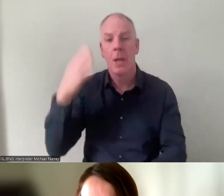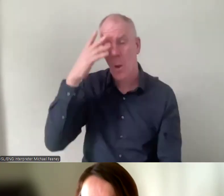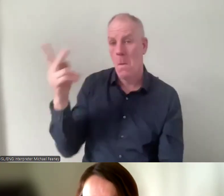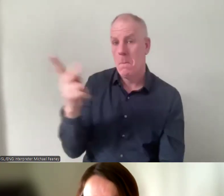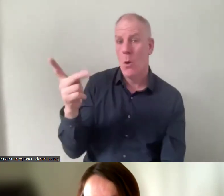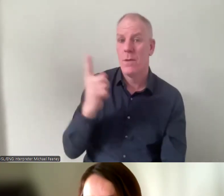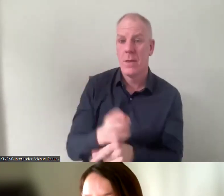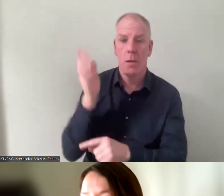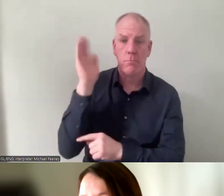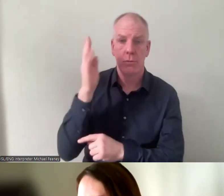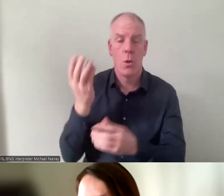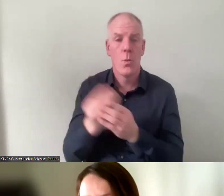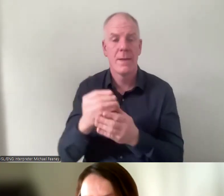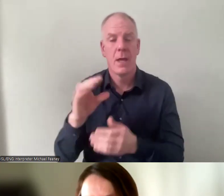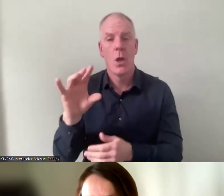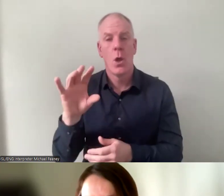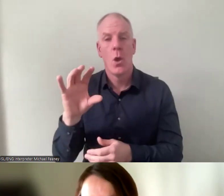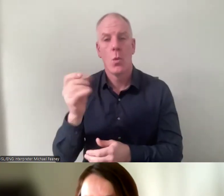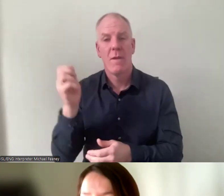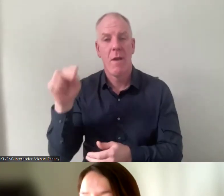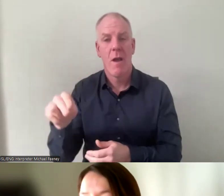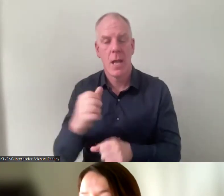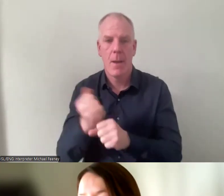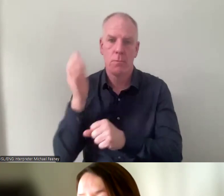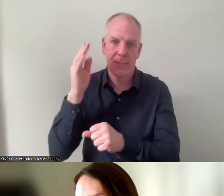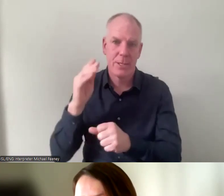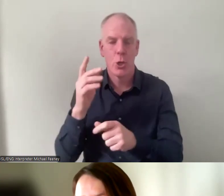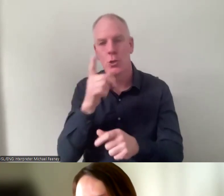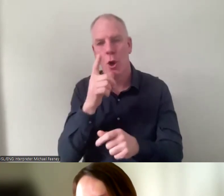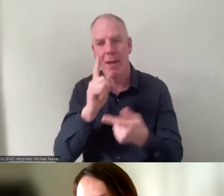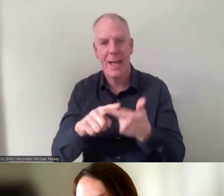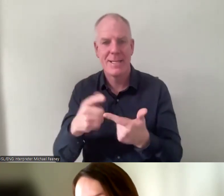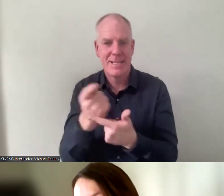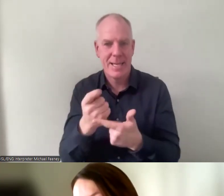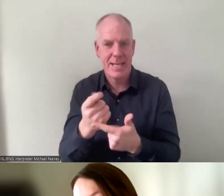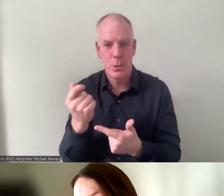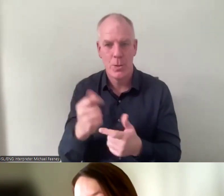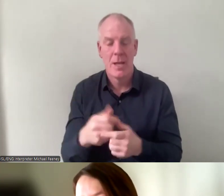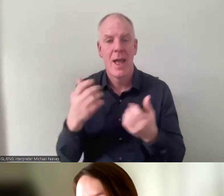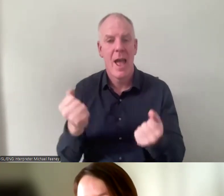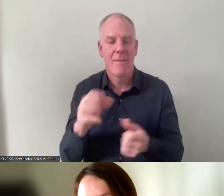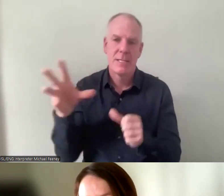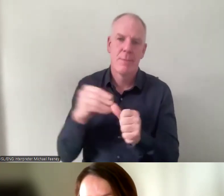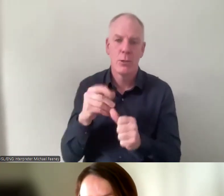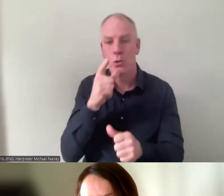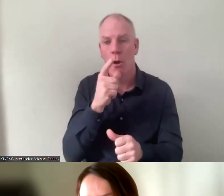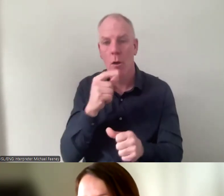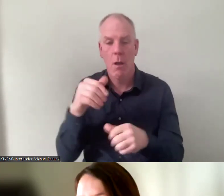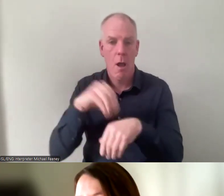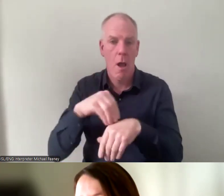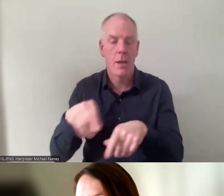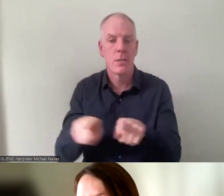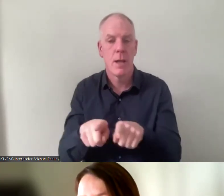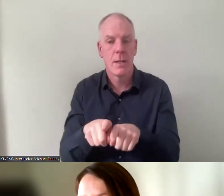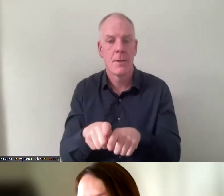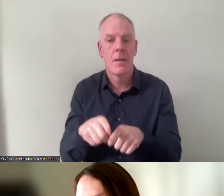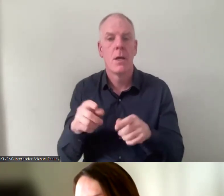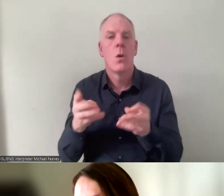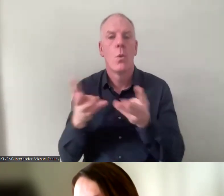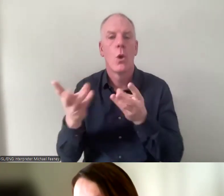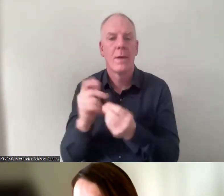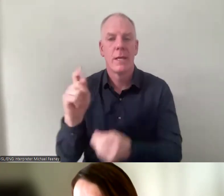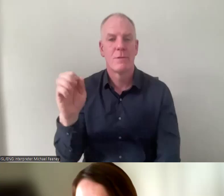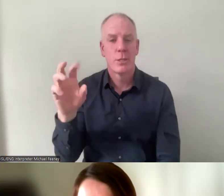again with my colleague Caomhan as part of an upcoming talk and tea. We also have a really special talk where we're linking in with Trinity College, and they're bringing